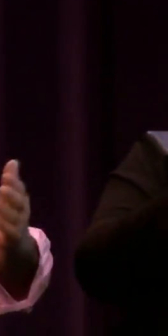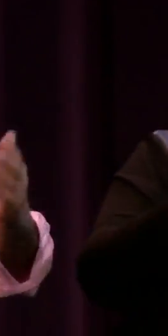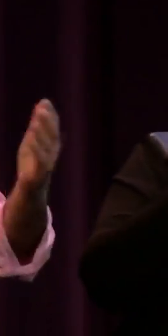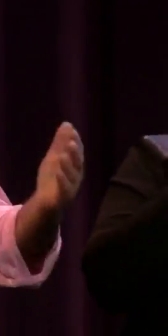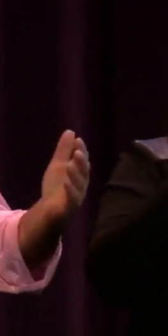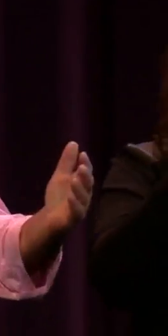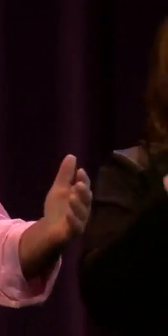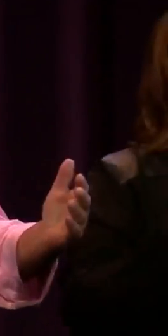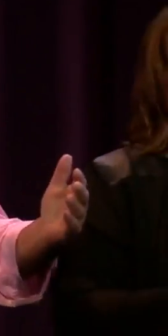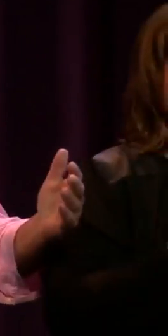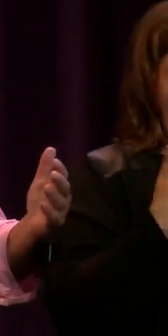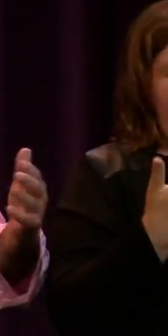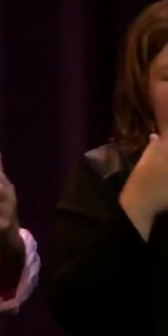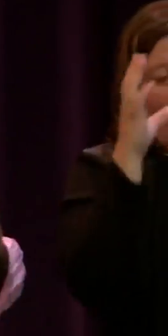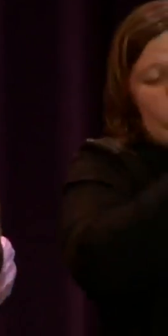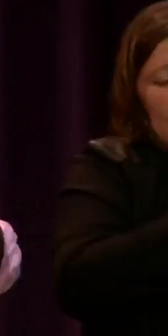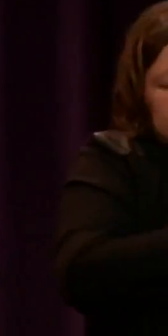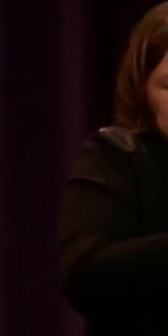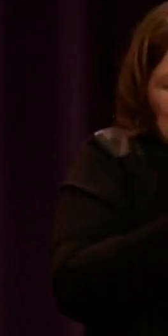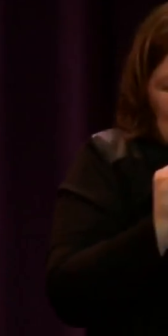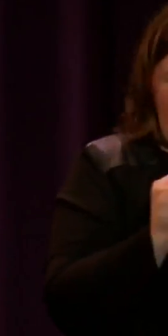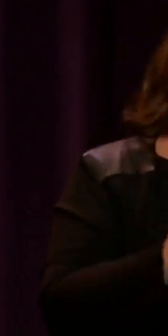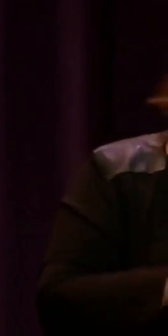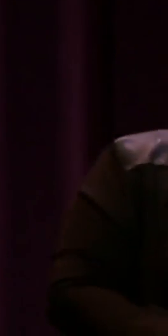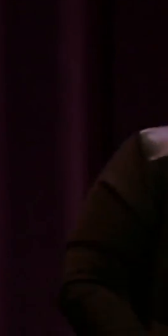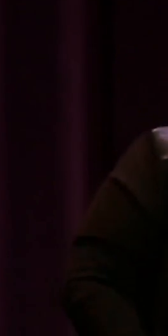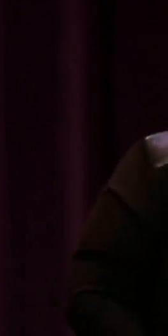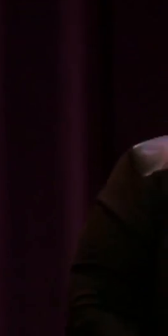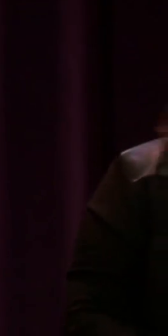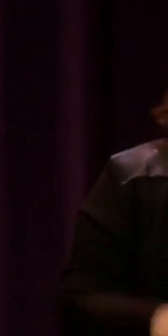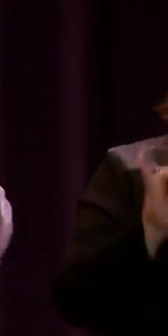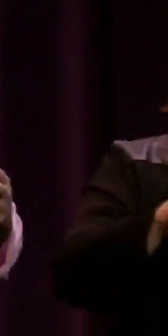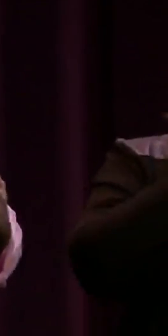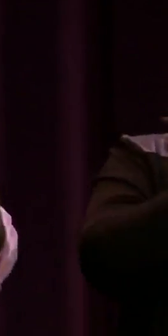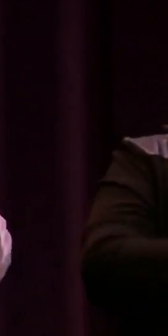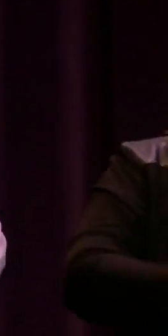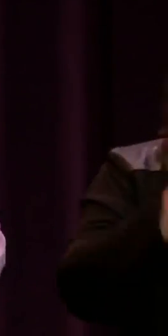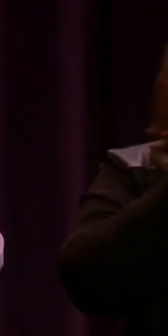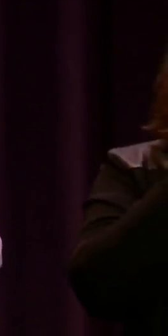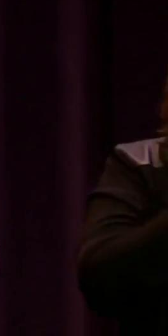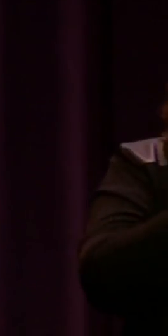SO I GUESS I'M FOR IT. THAT'S NOT WHAT I HAVE HEARD HERE FROM THESE SPEECHES.